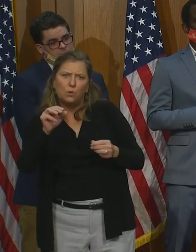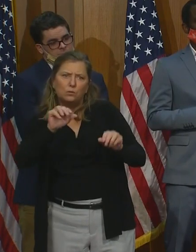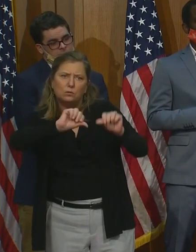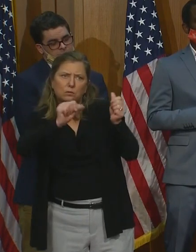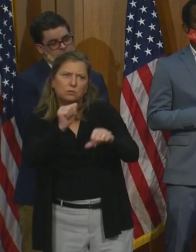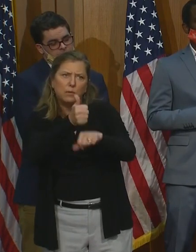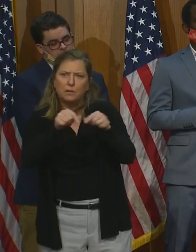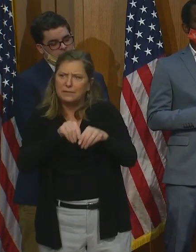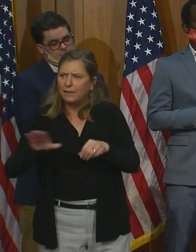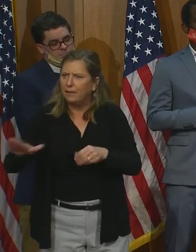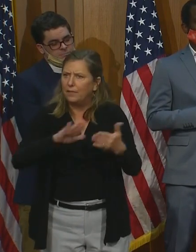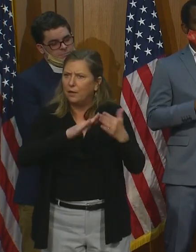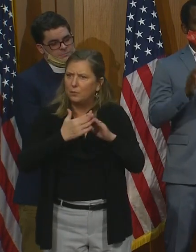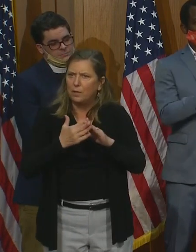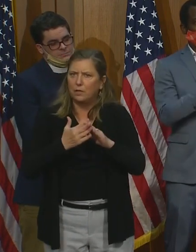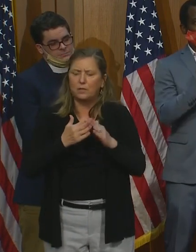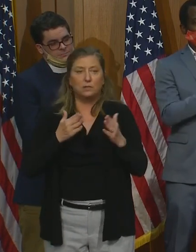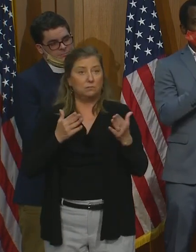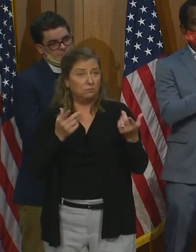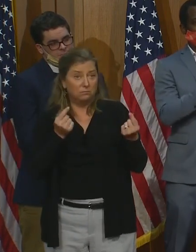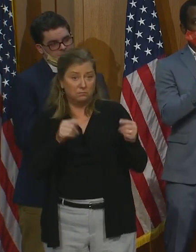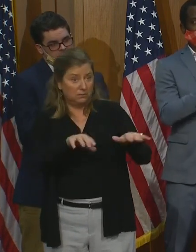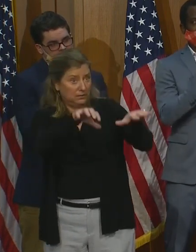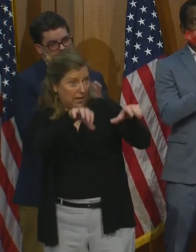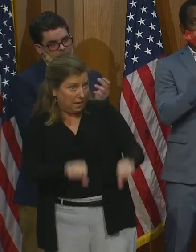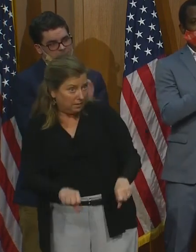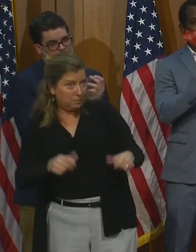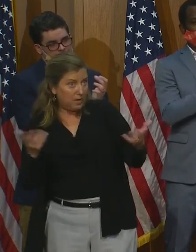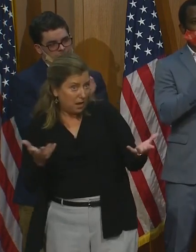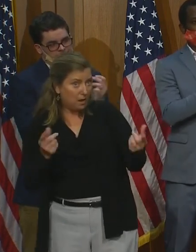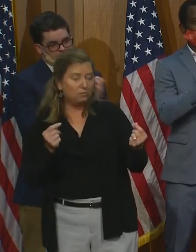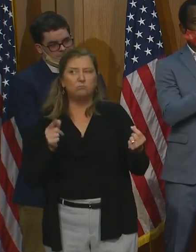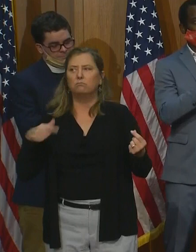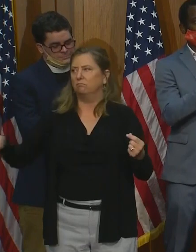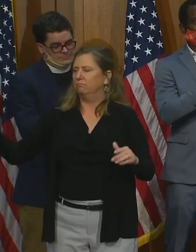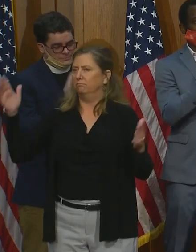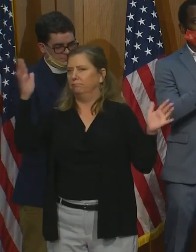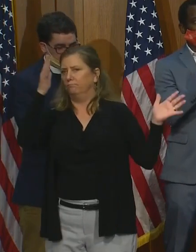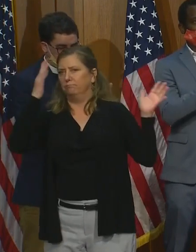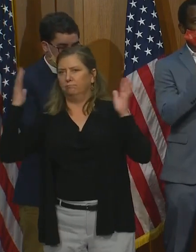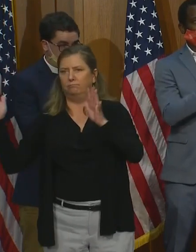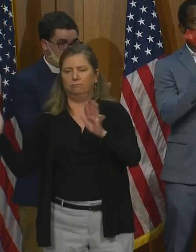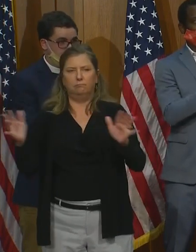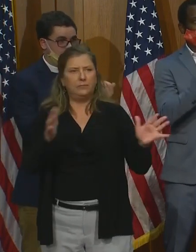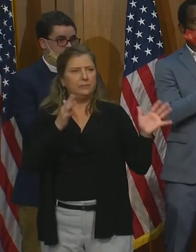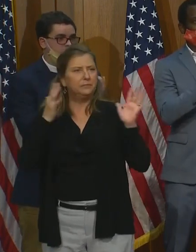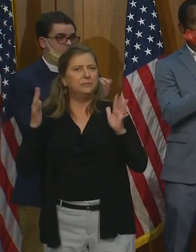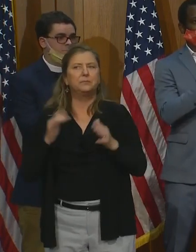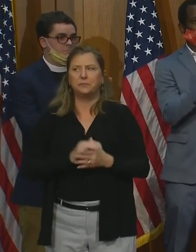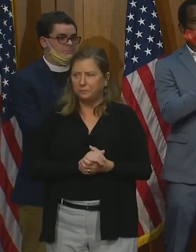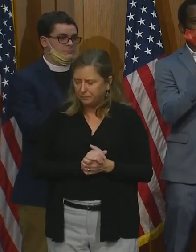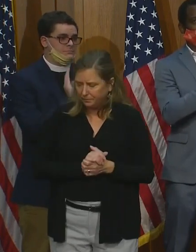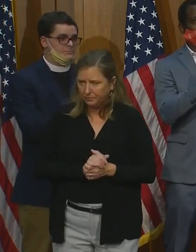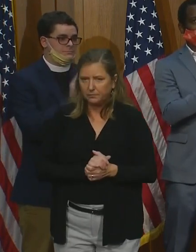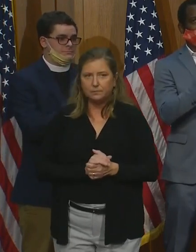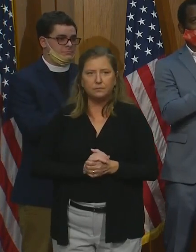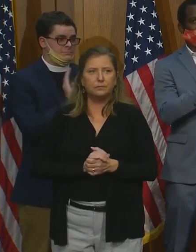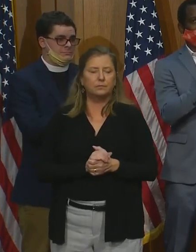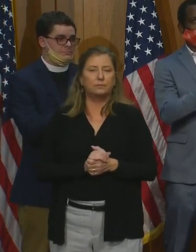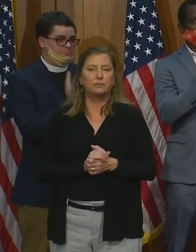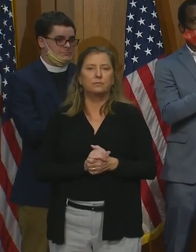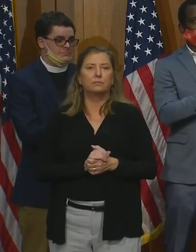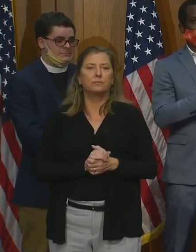COUNTIES DECIDE WHAT TO DO WITH